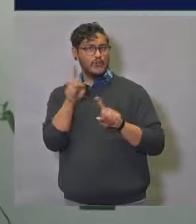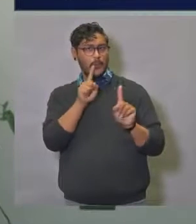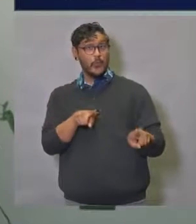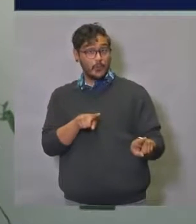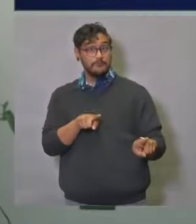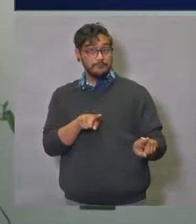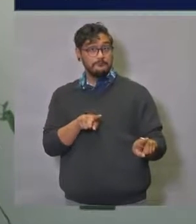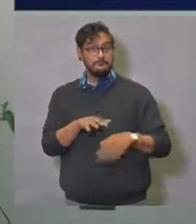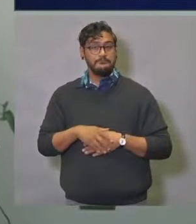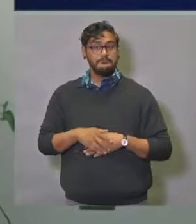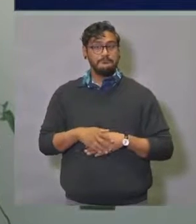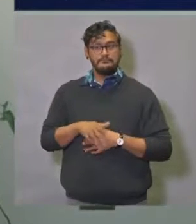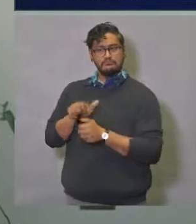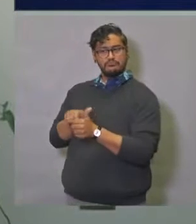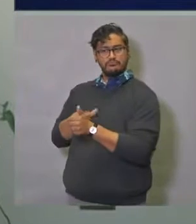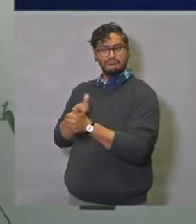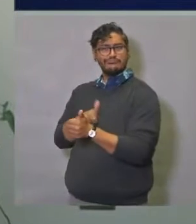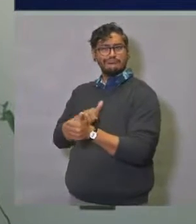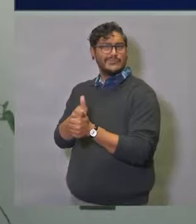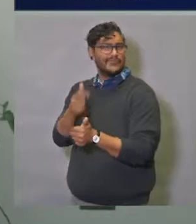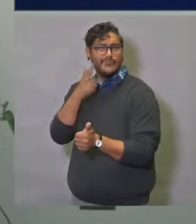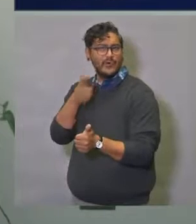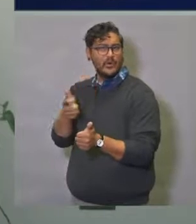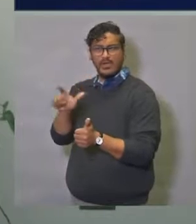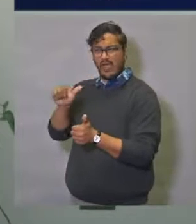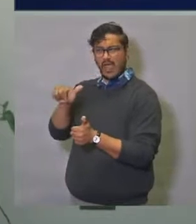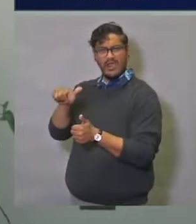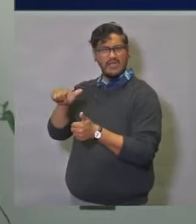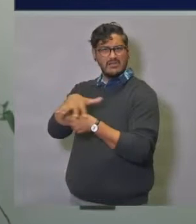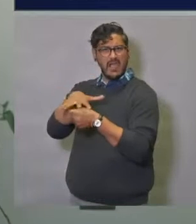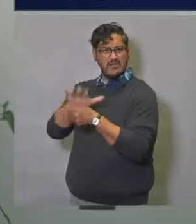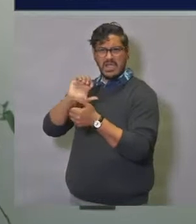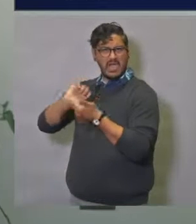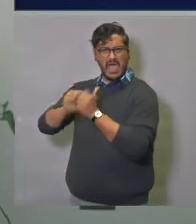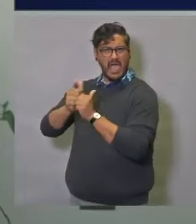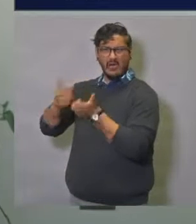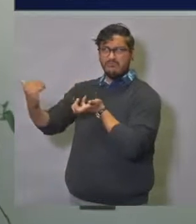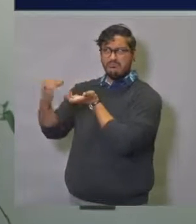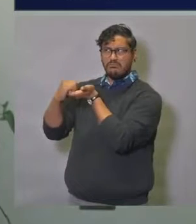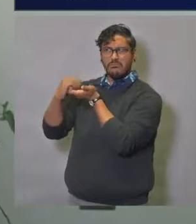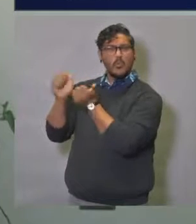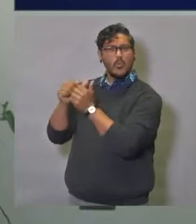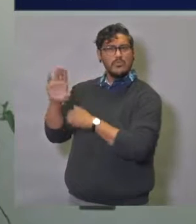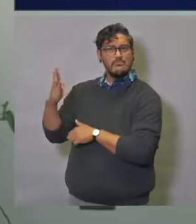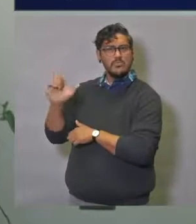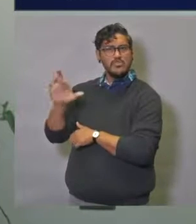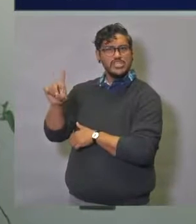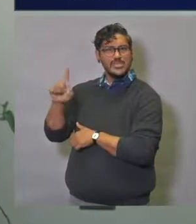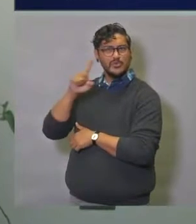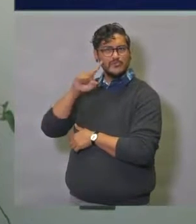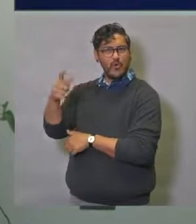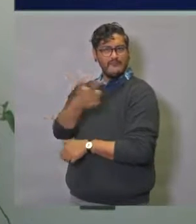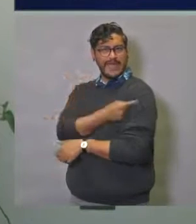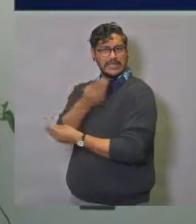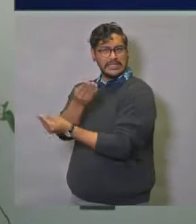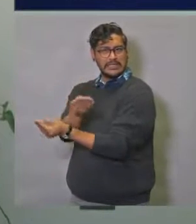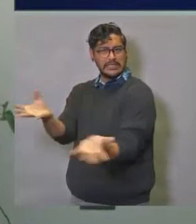OFFICER ORDER, UPDATES ON HOW LA